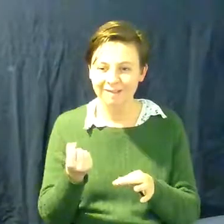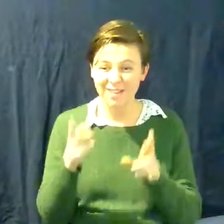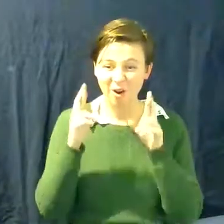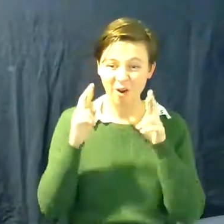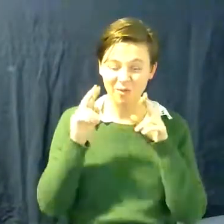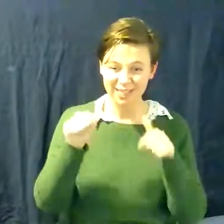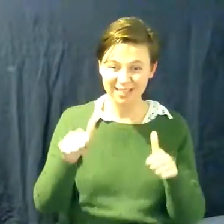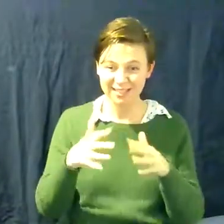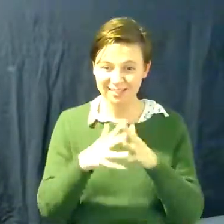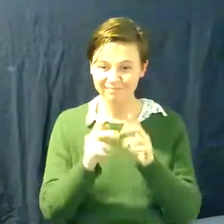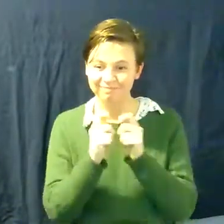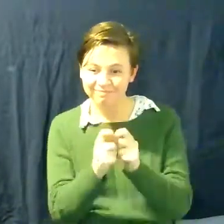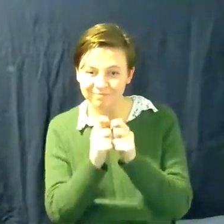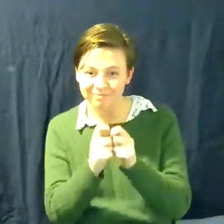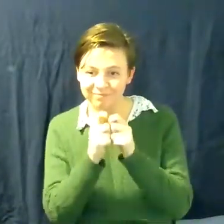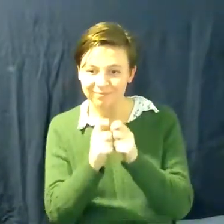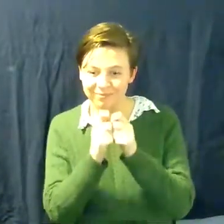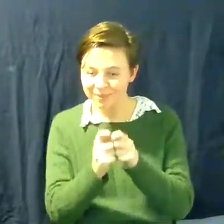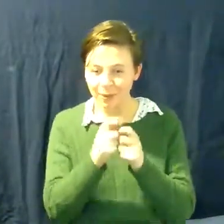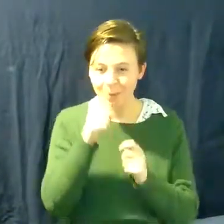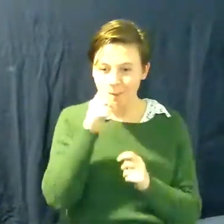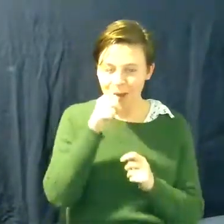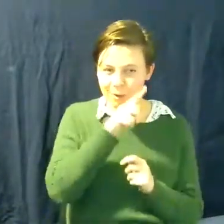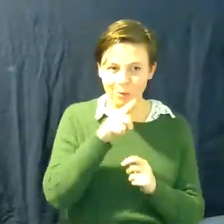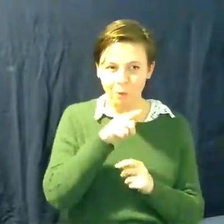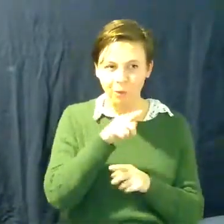sitting.